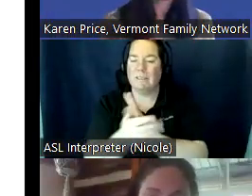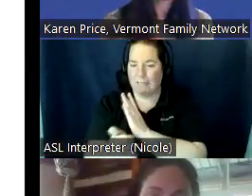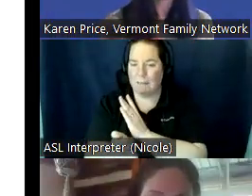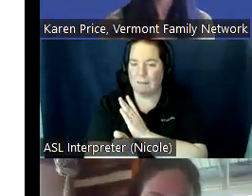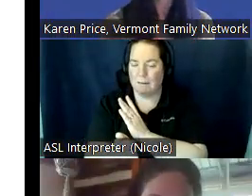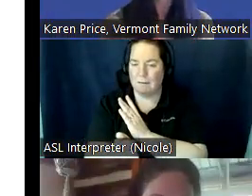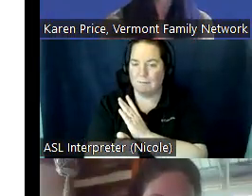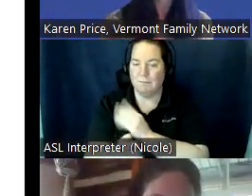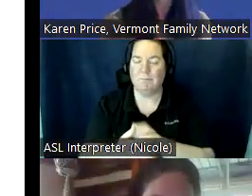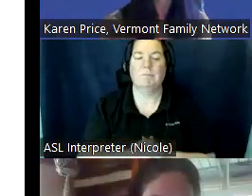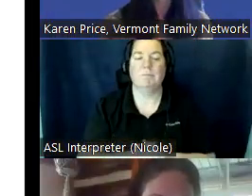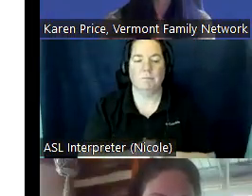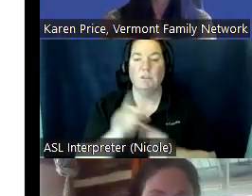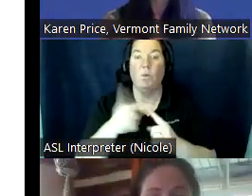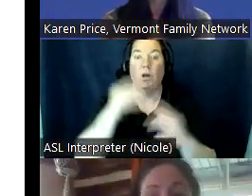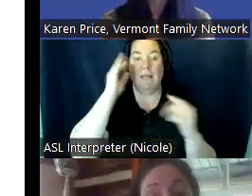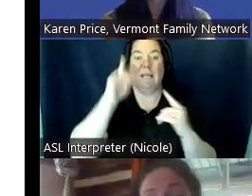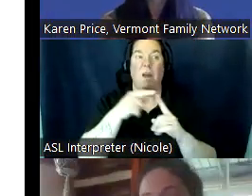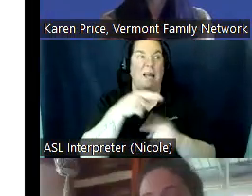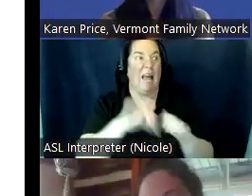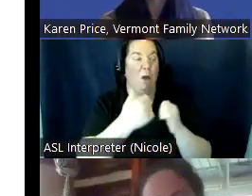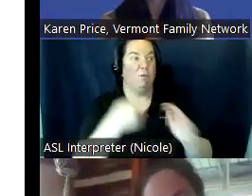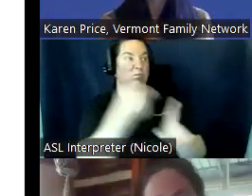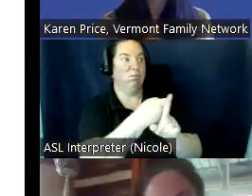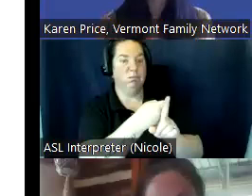when considering adverse effect. We will share some resources related